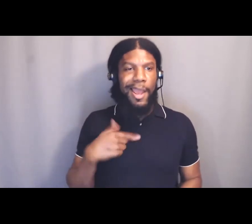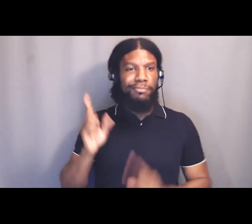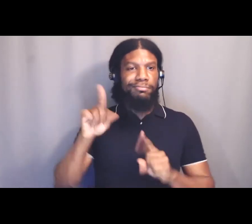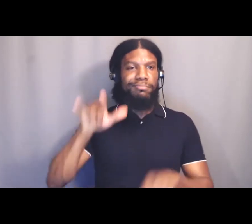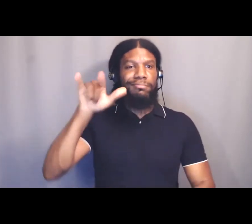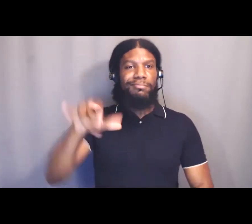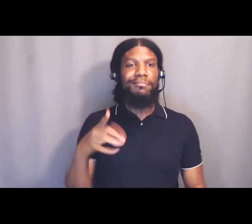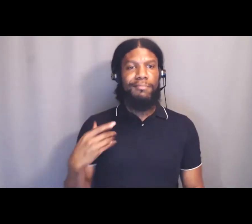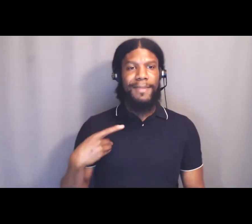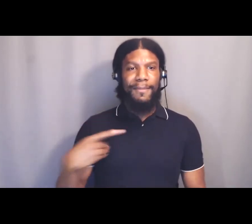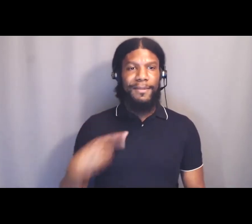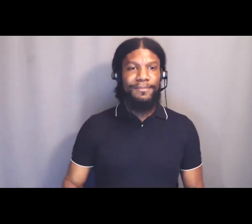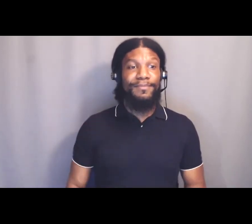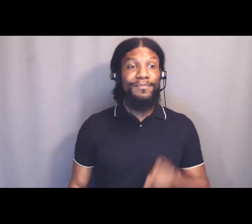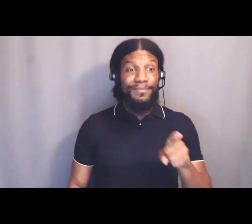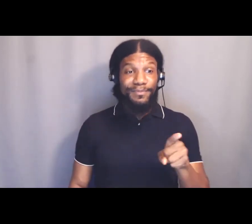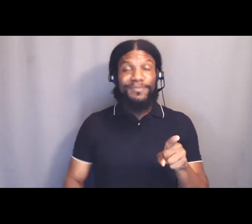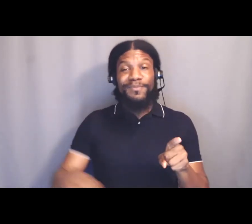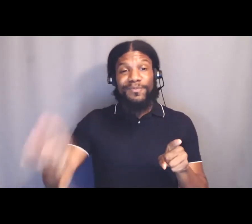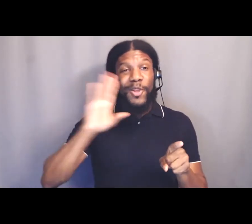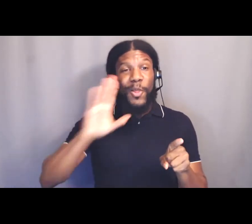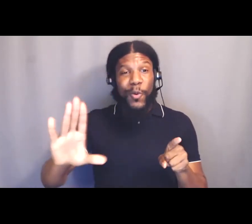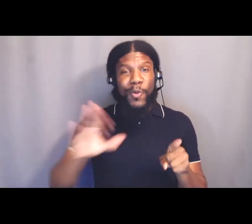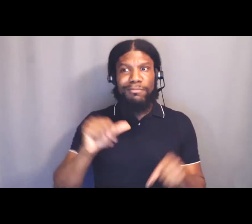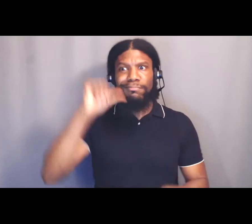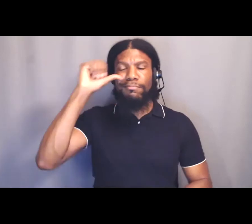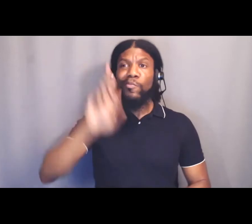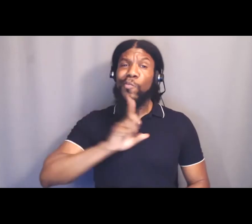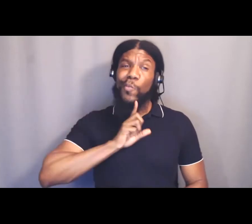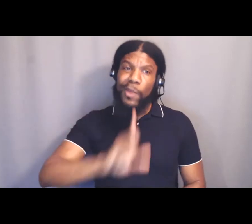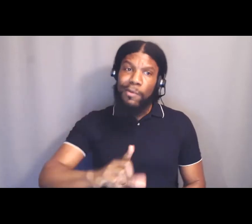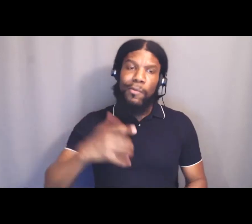Hello, so yesterday we had a really beautiful rally